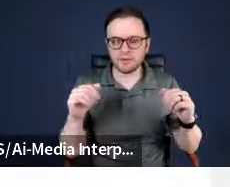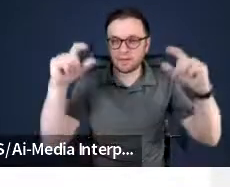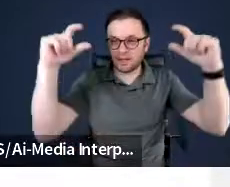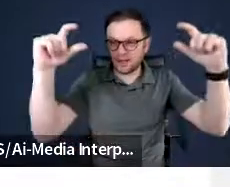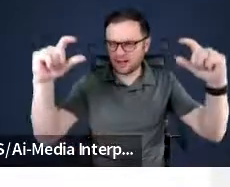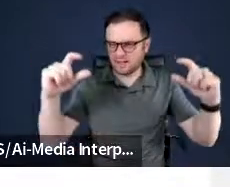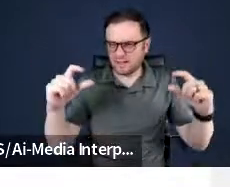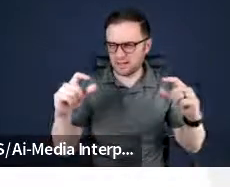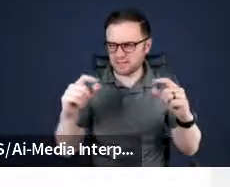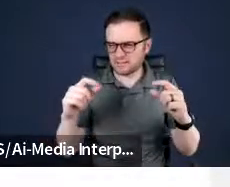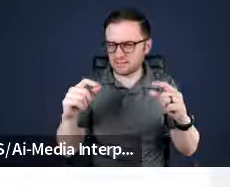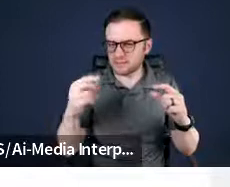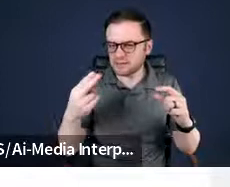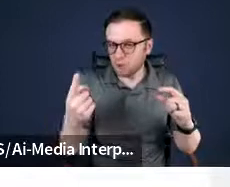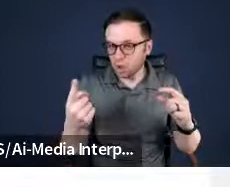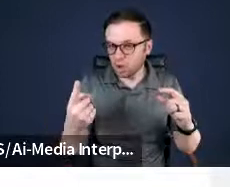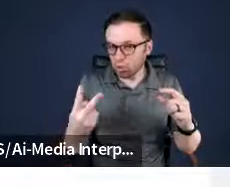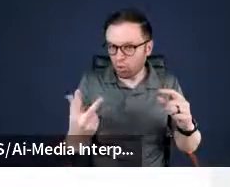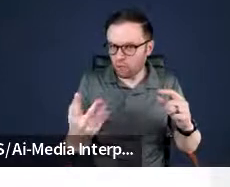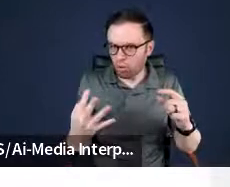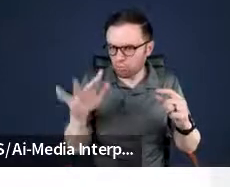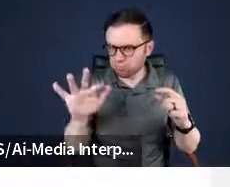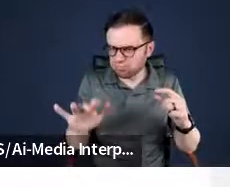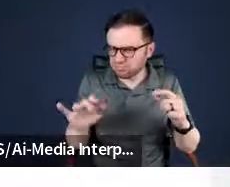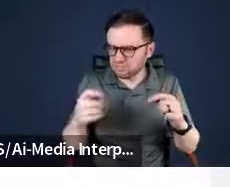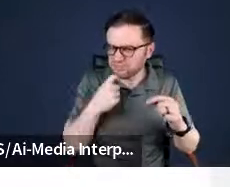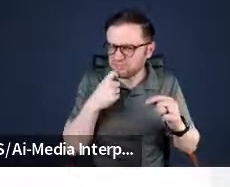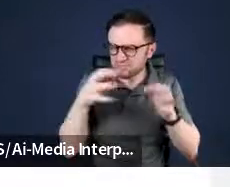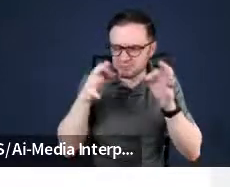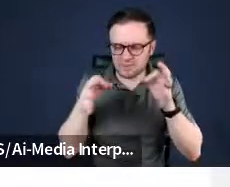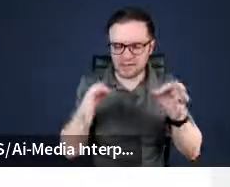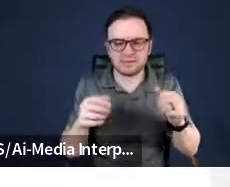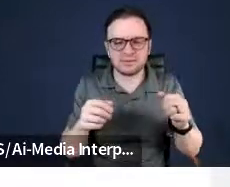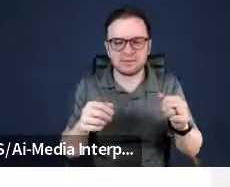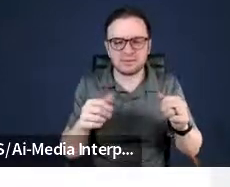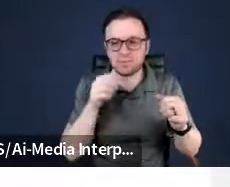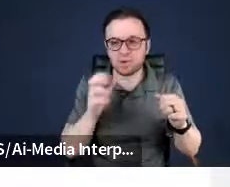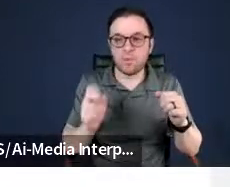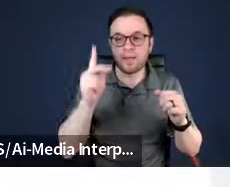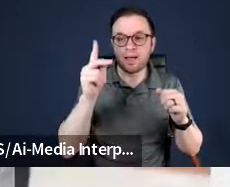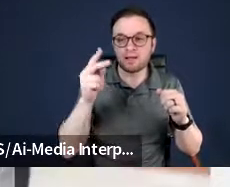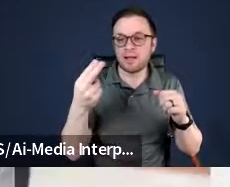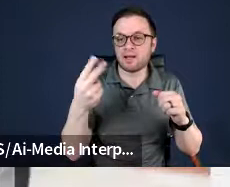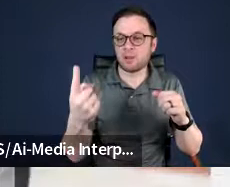The next thing we are going to talk about is those heading levels, heading structure and heading levels